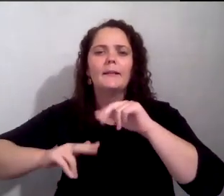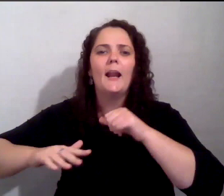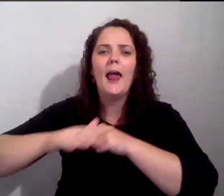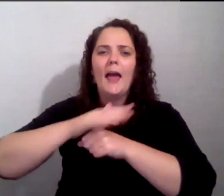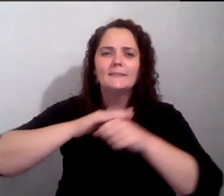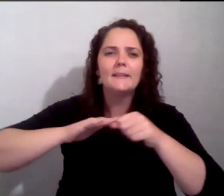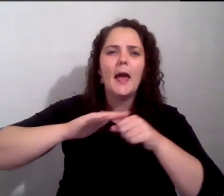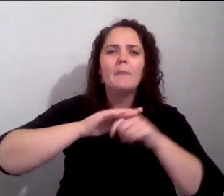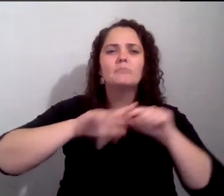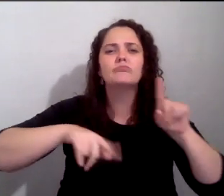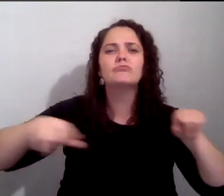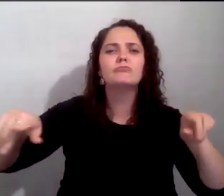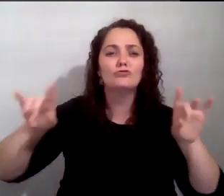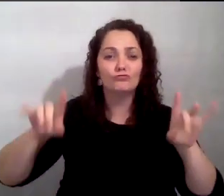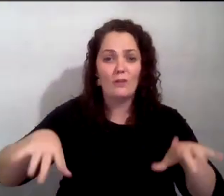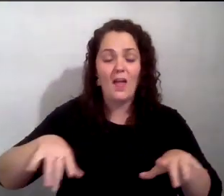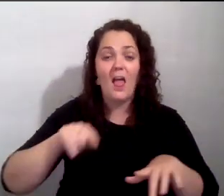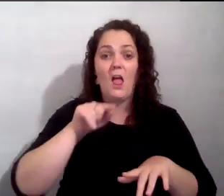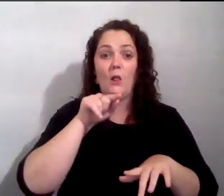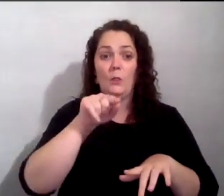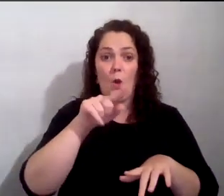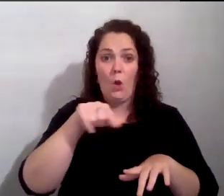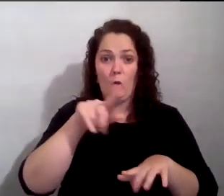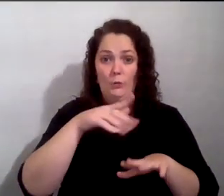landscape within Australia. But these works are very